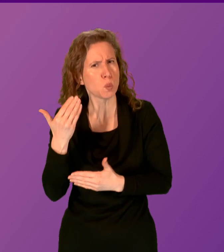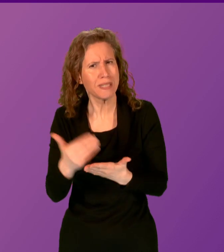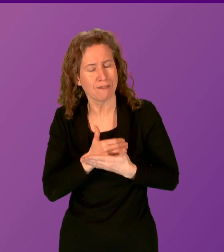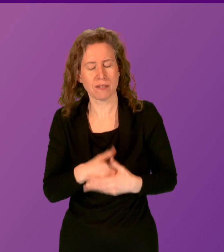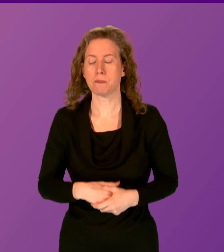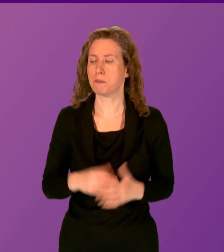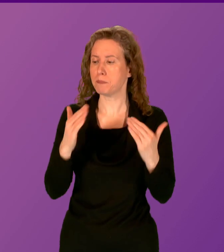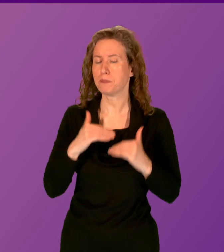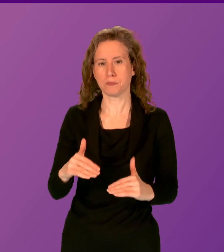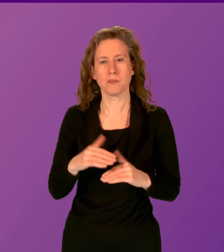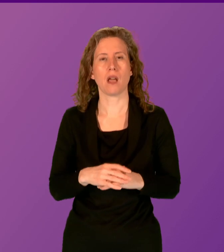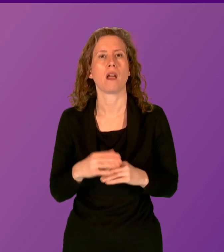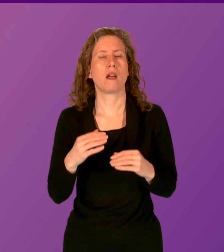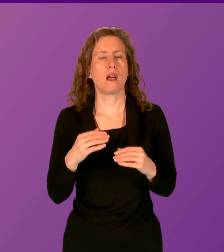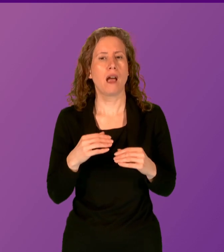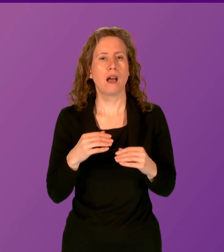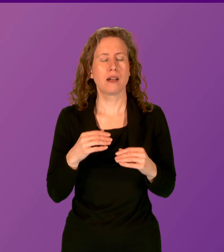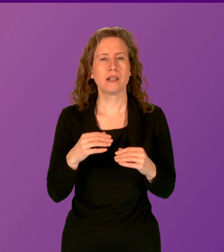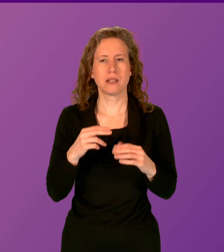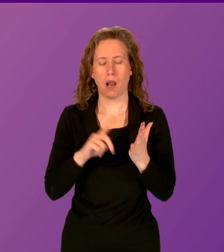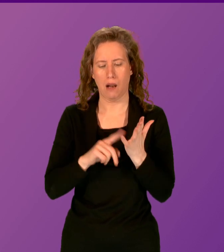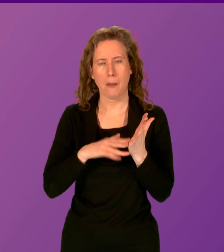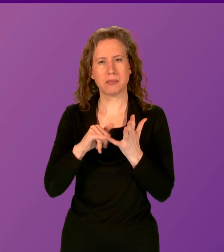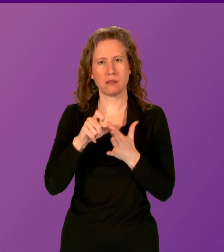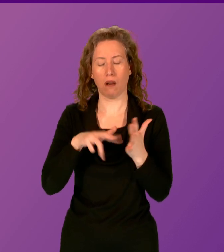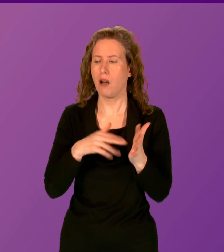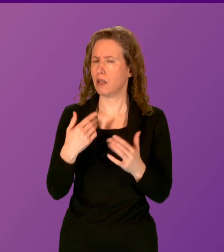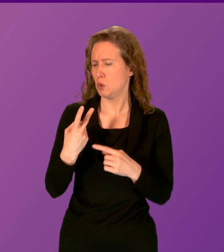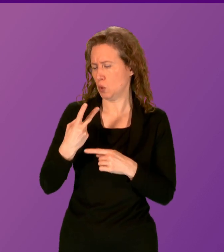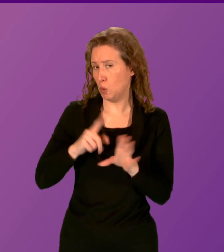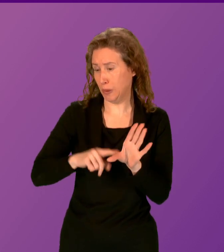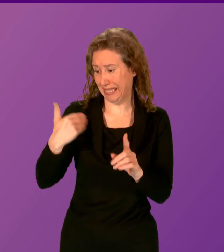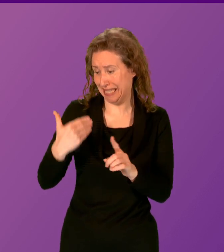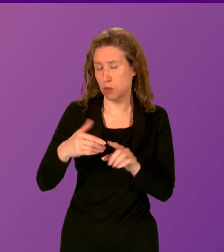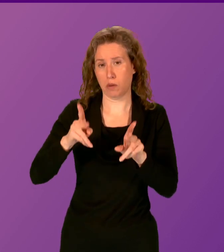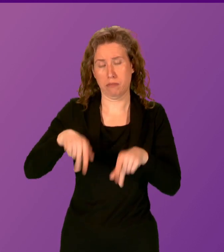It is two years since we lost our friend and colleague David Hill while he was playing for the Parliament rugby team in Dublin.